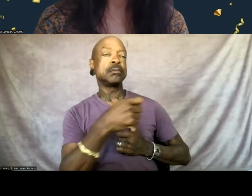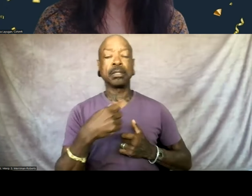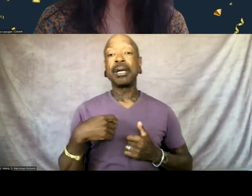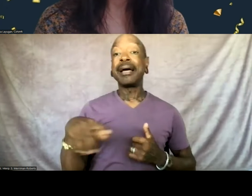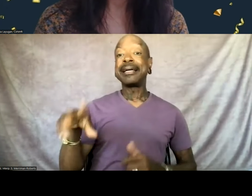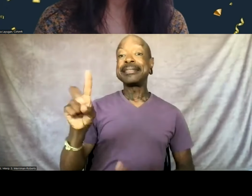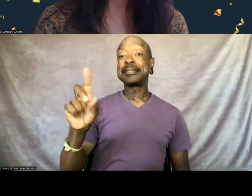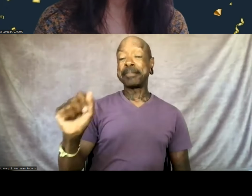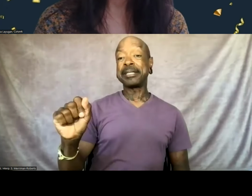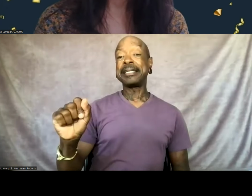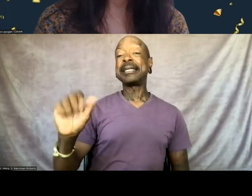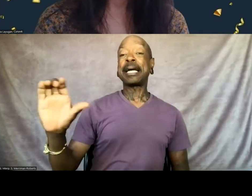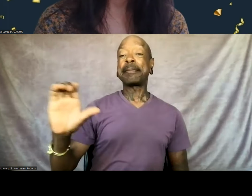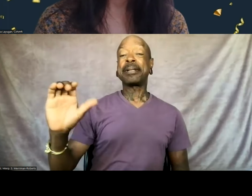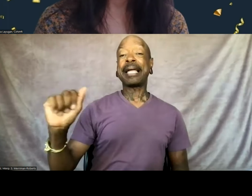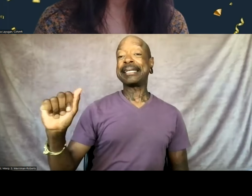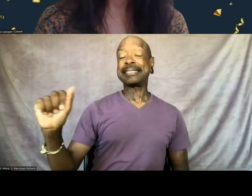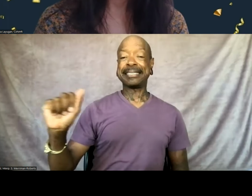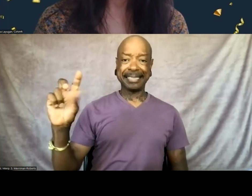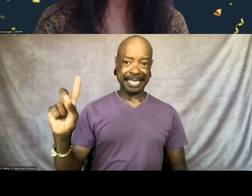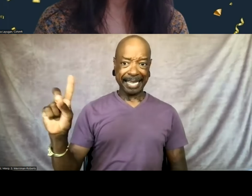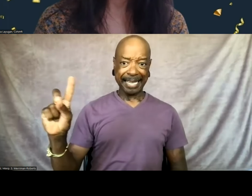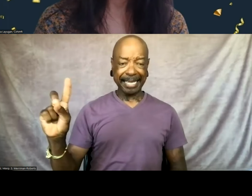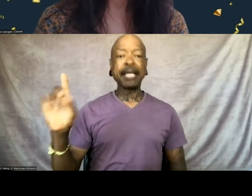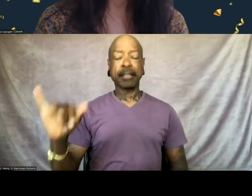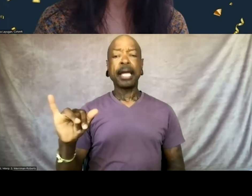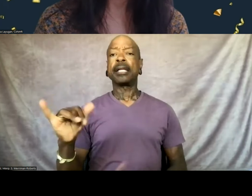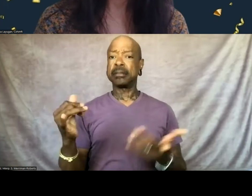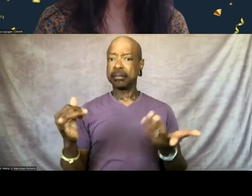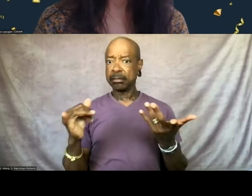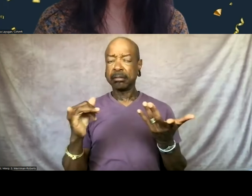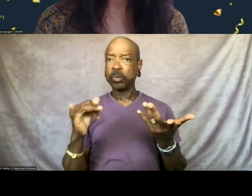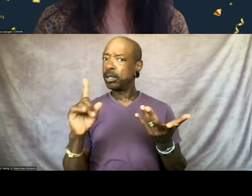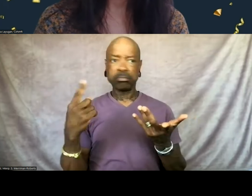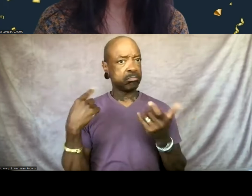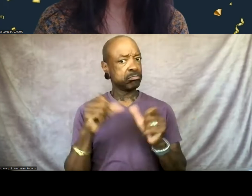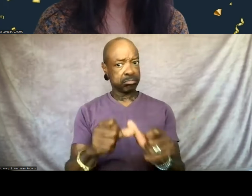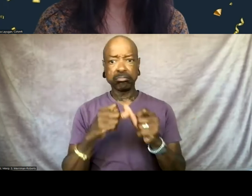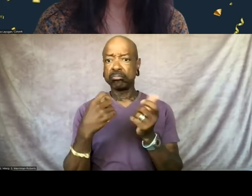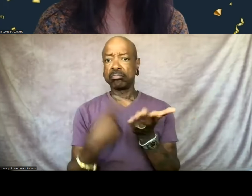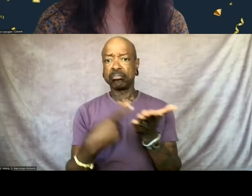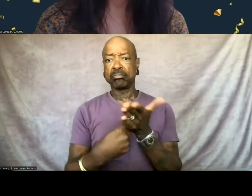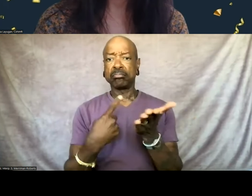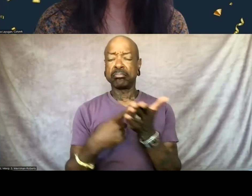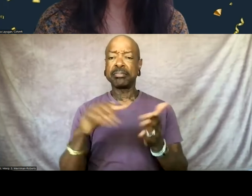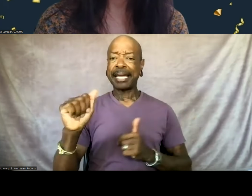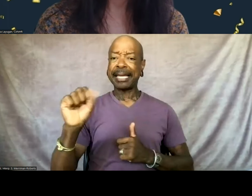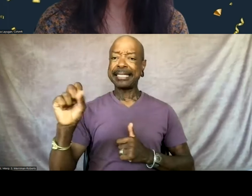Yeah. I know Russell used to organize it. » Yep. Yep. » JESSICA LEHMAN: And at